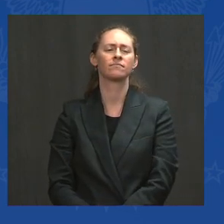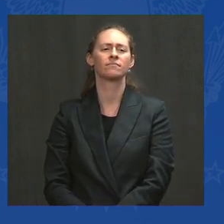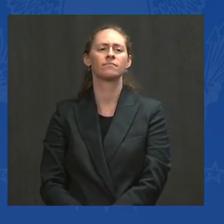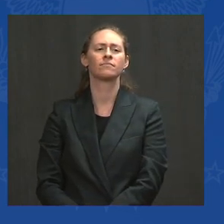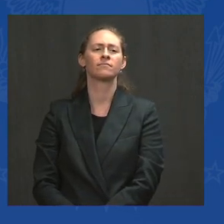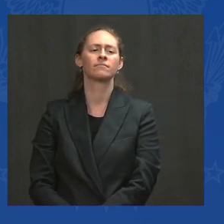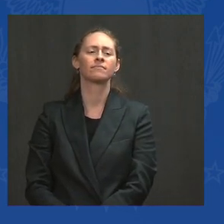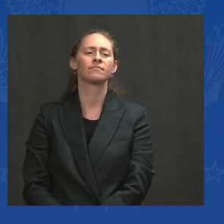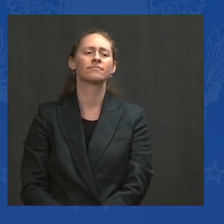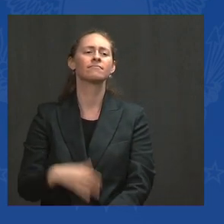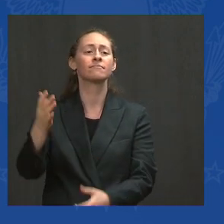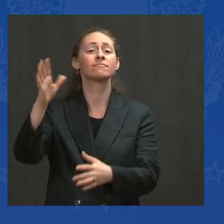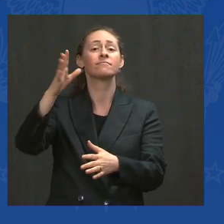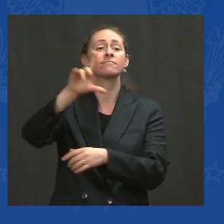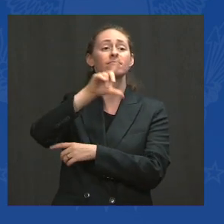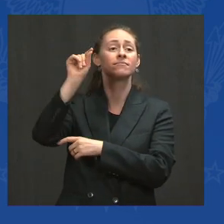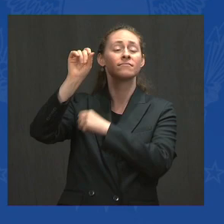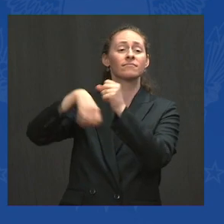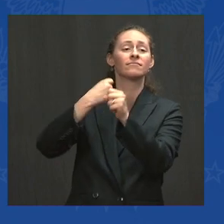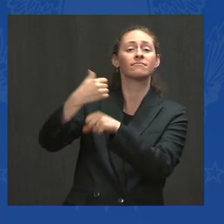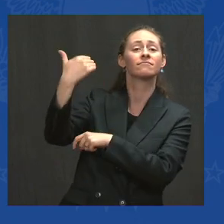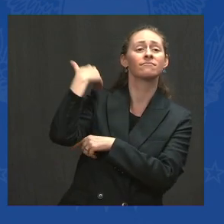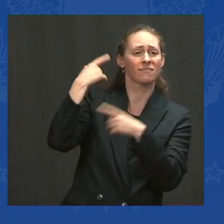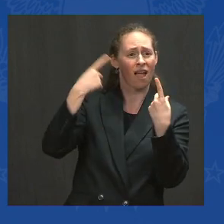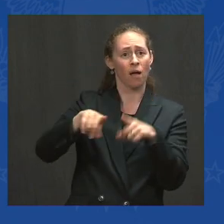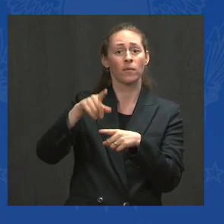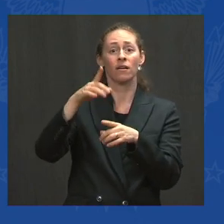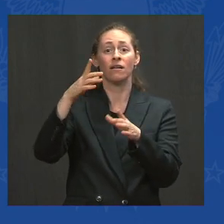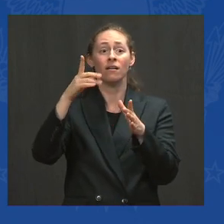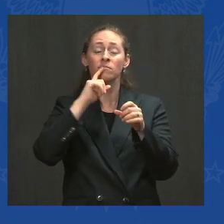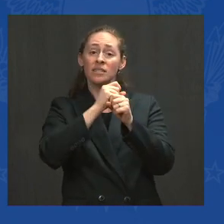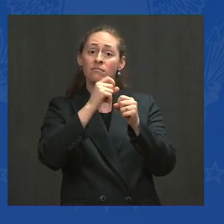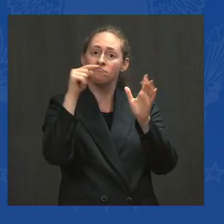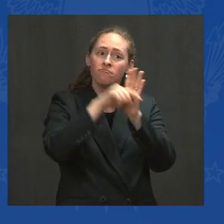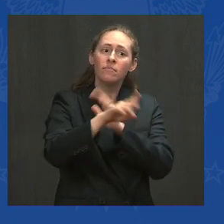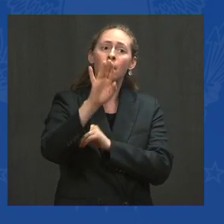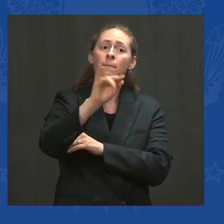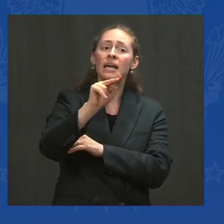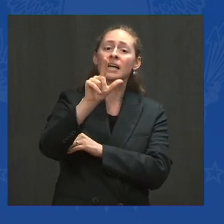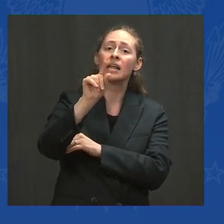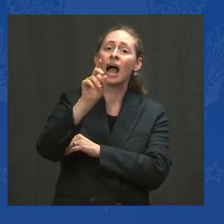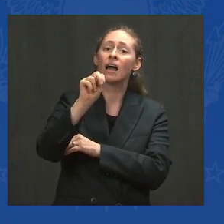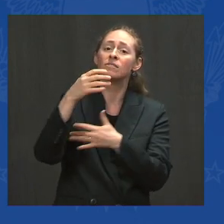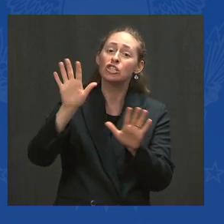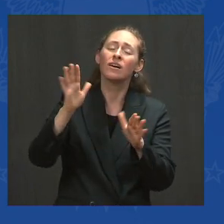I want to thank you all for your service and the